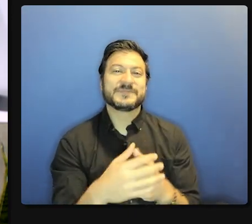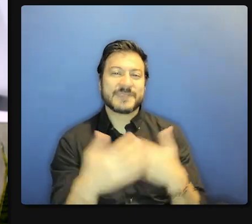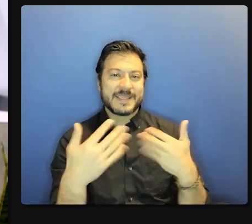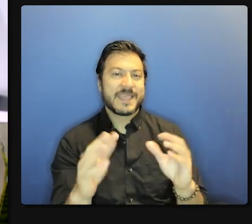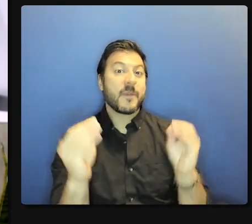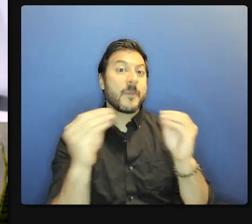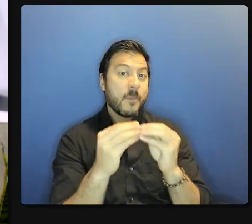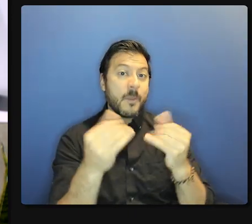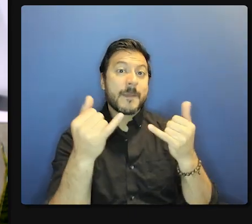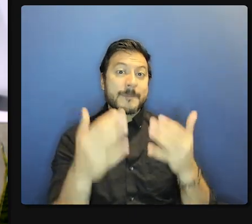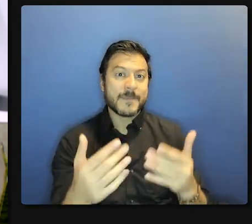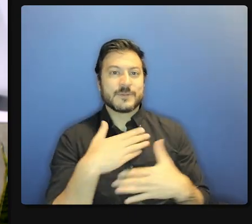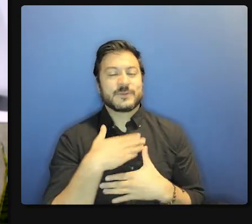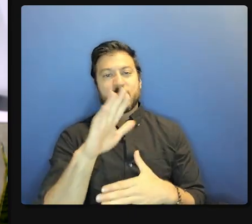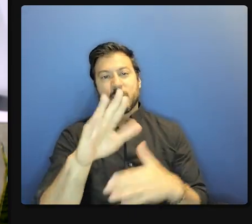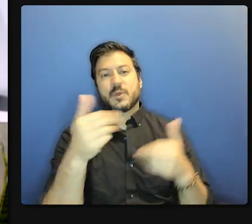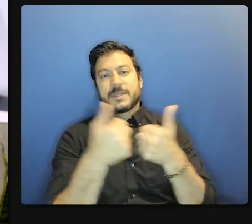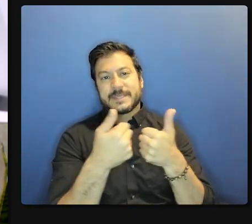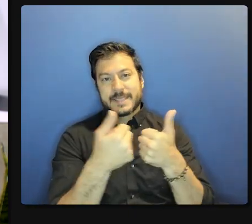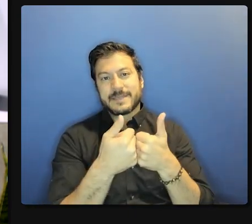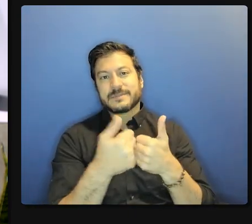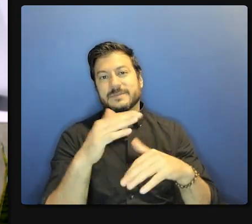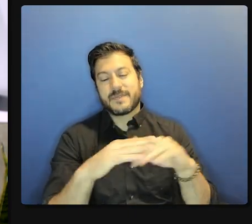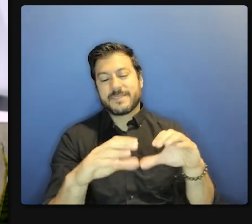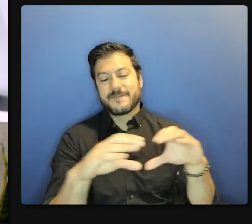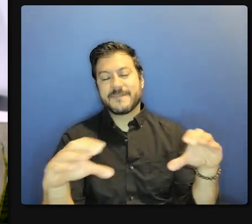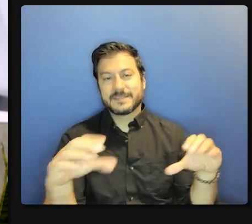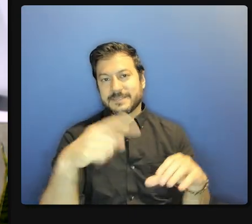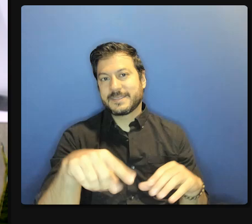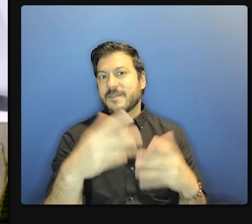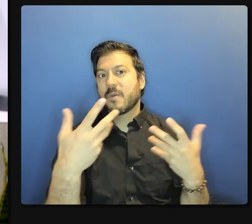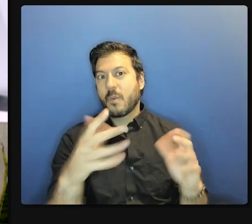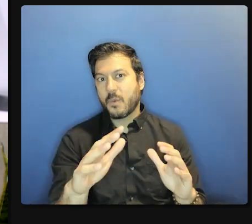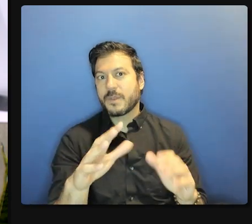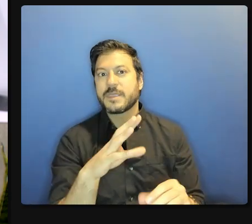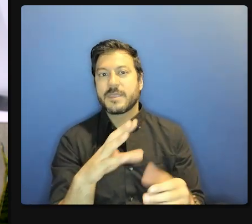Allow more players to enjoy your games on the devices they already own.